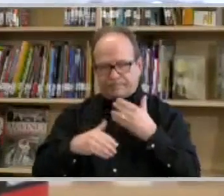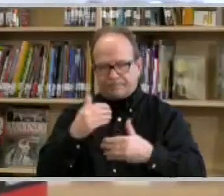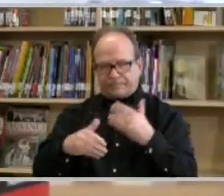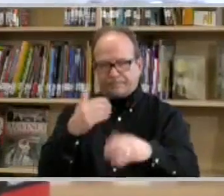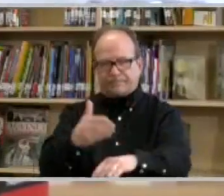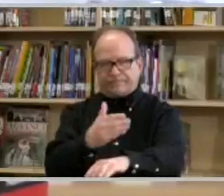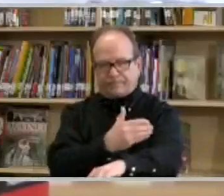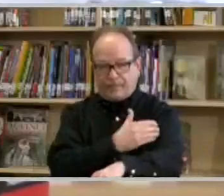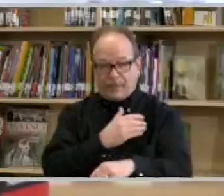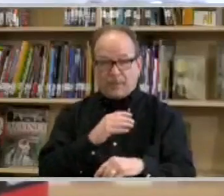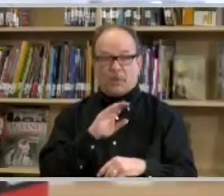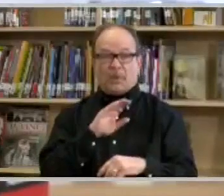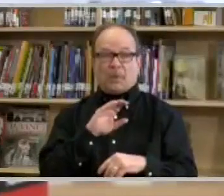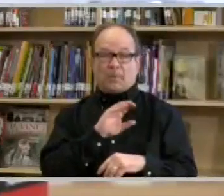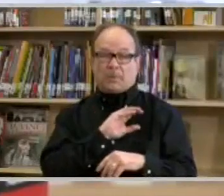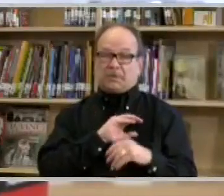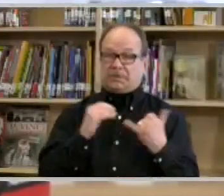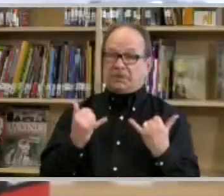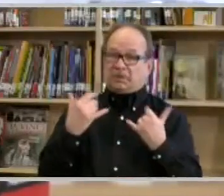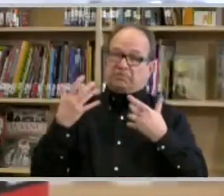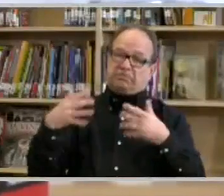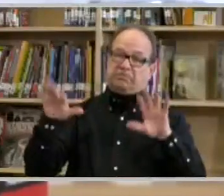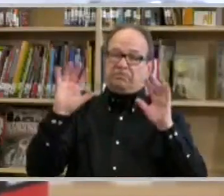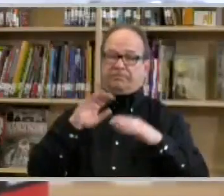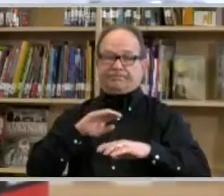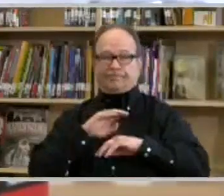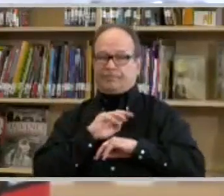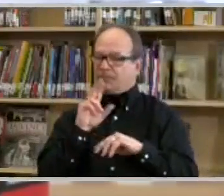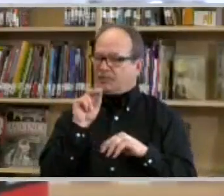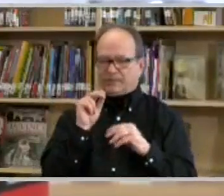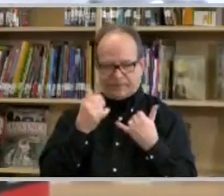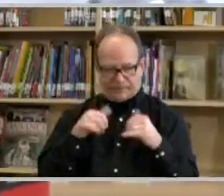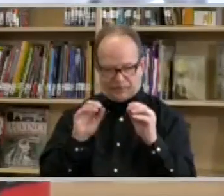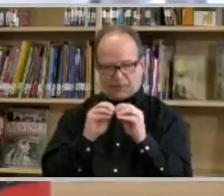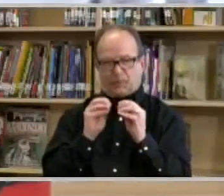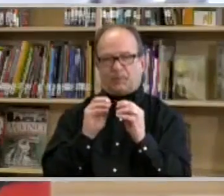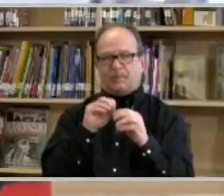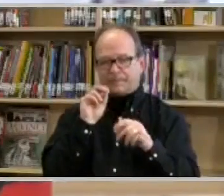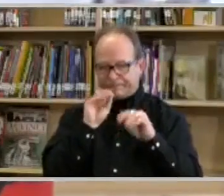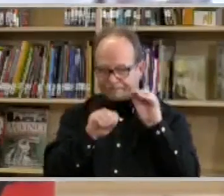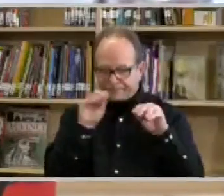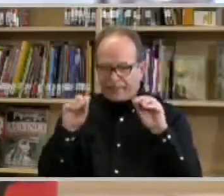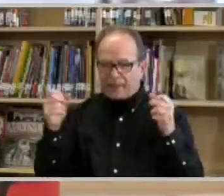CANNOT EVER BE SATISFIED WITH WHERE WE ARE THAT WE HAVE TO BE